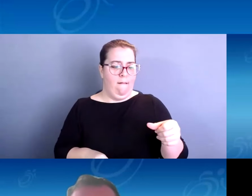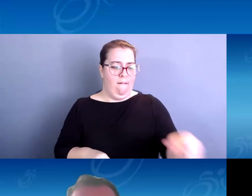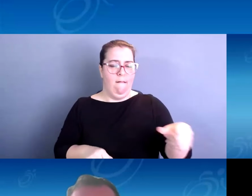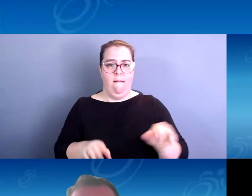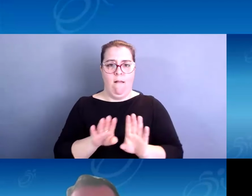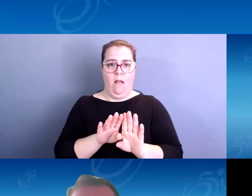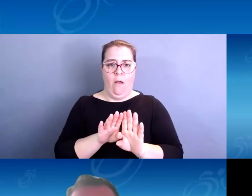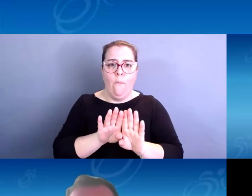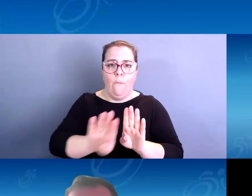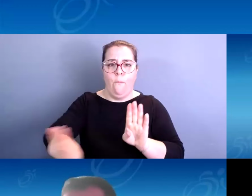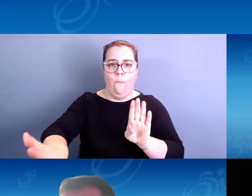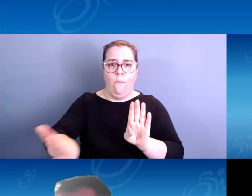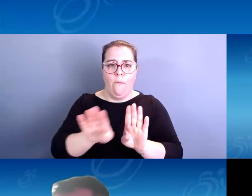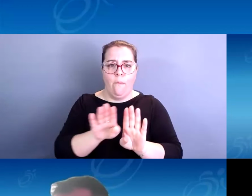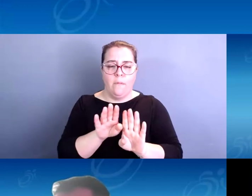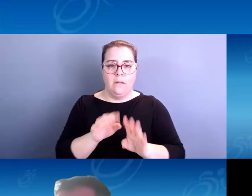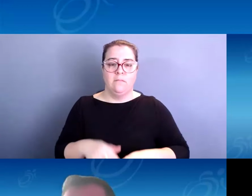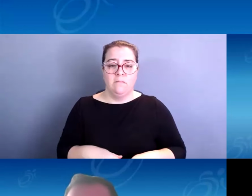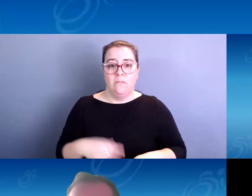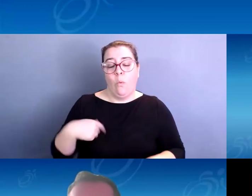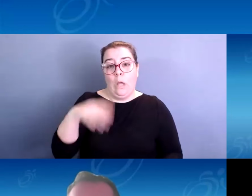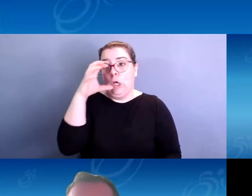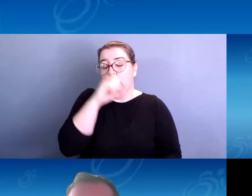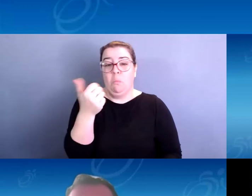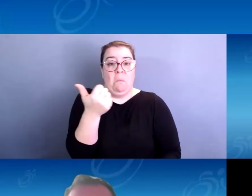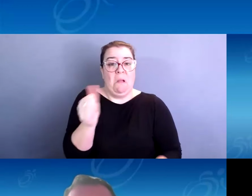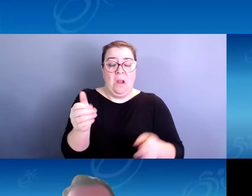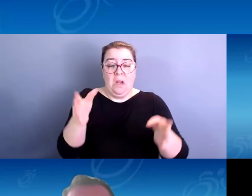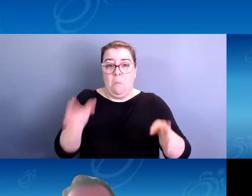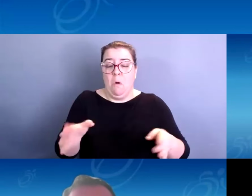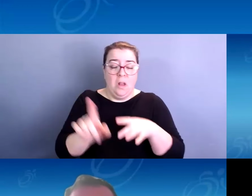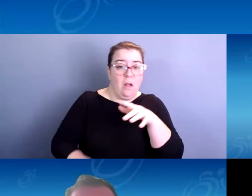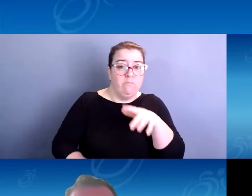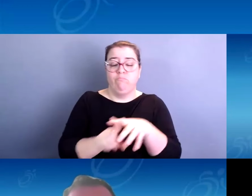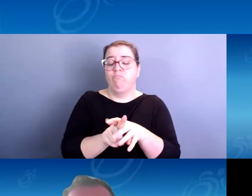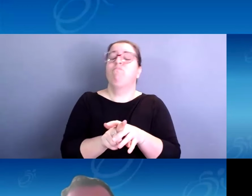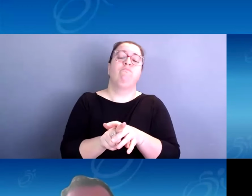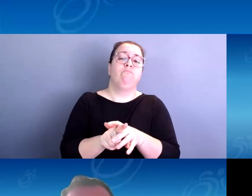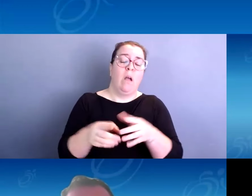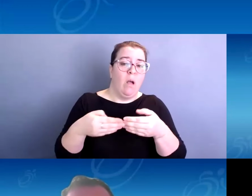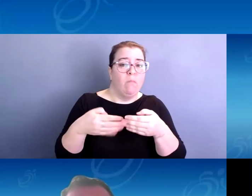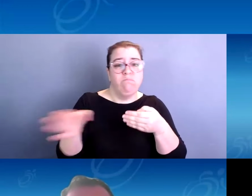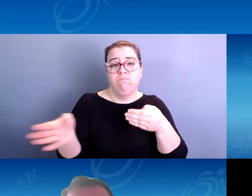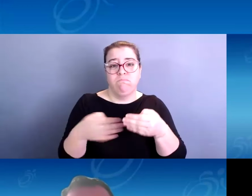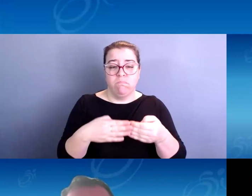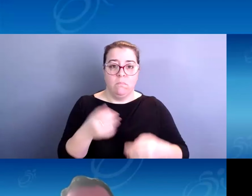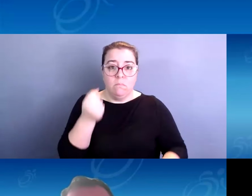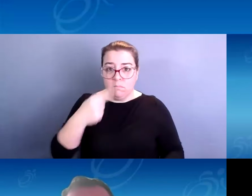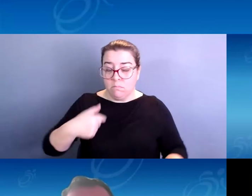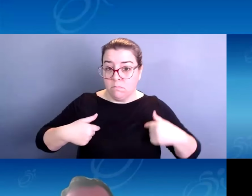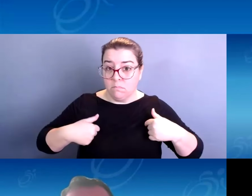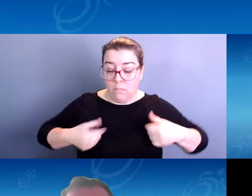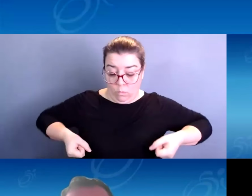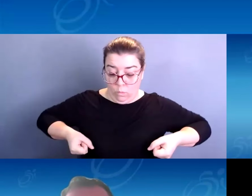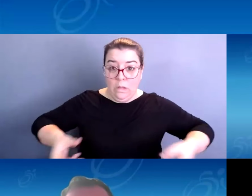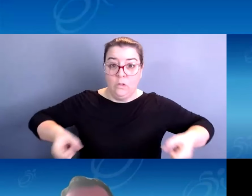But as a person myself, using a wheelchair, if that door isn't light enough for me to open and wheel through it at the same time, or it doesn't have a door opener,